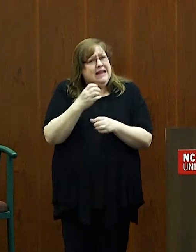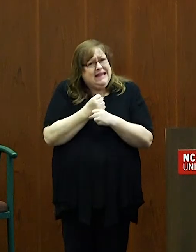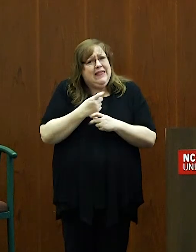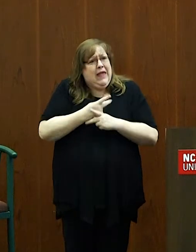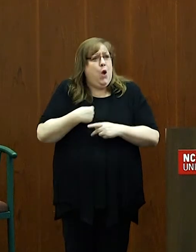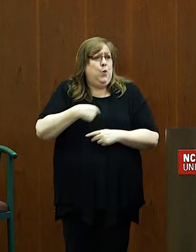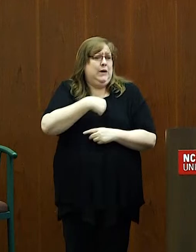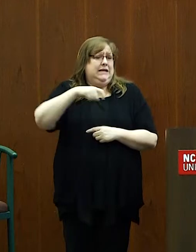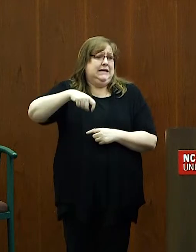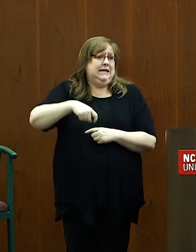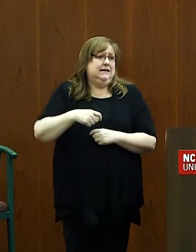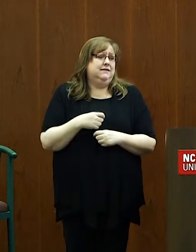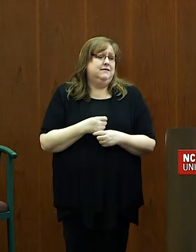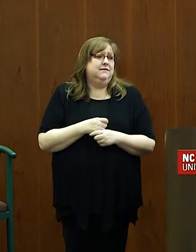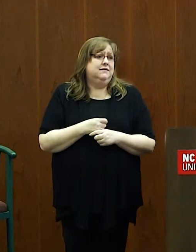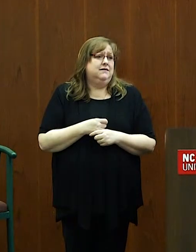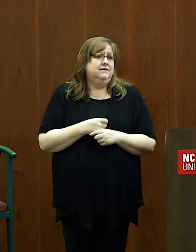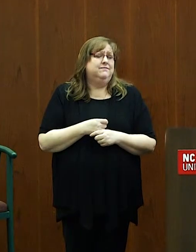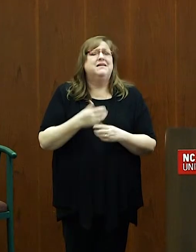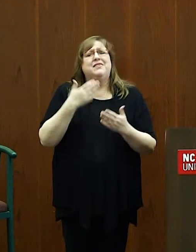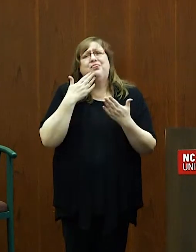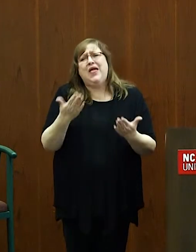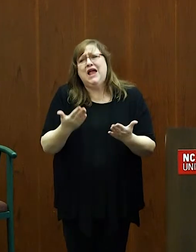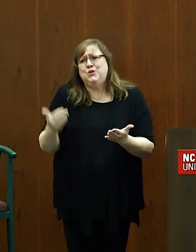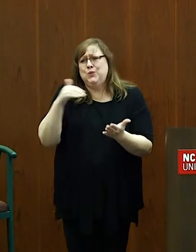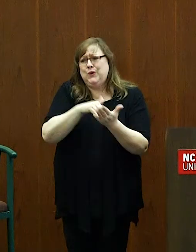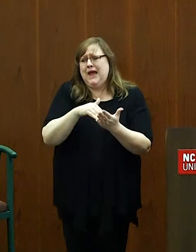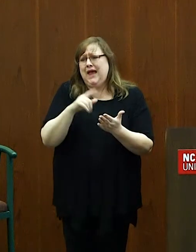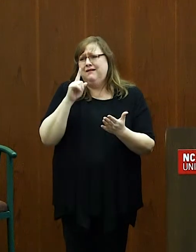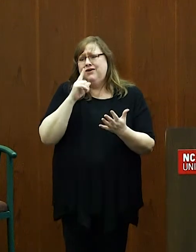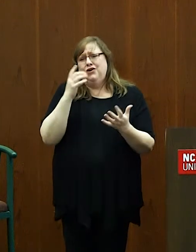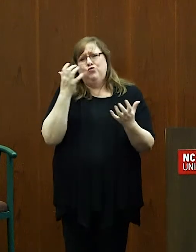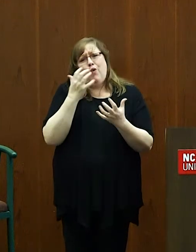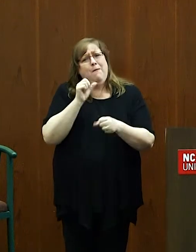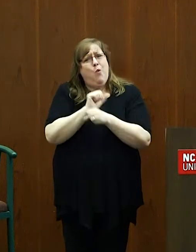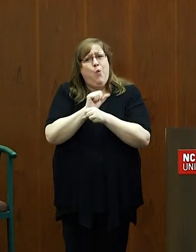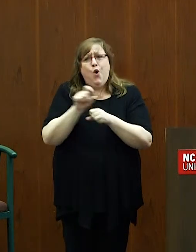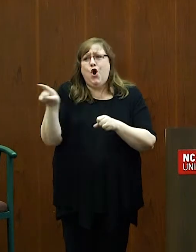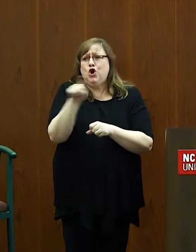So thank you again for the incredible work you do and give the